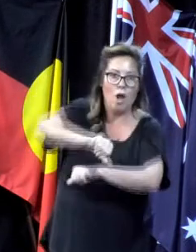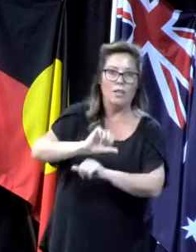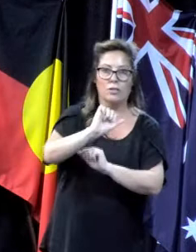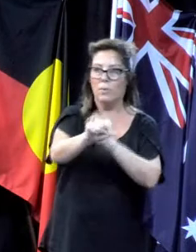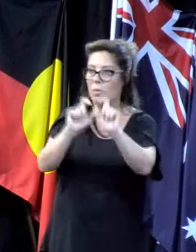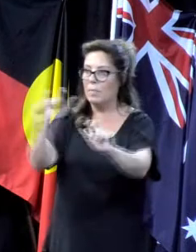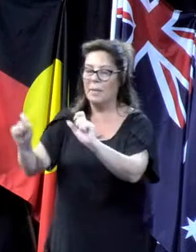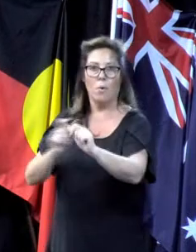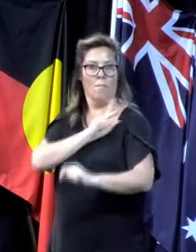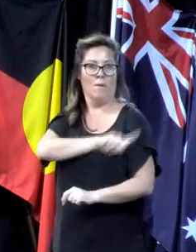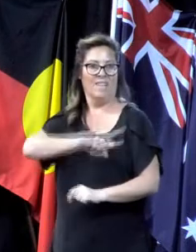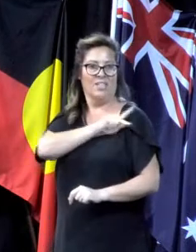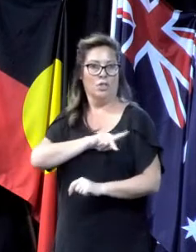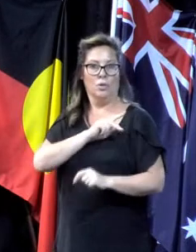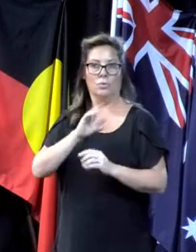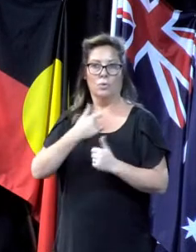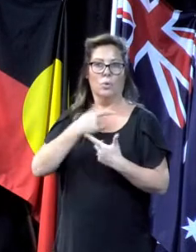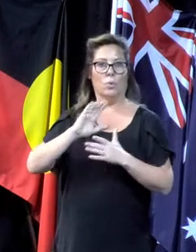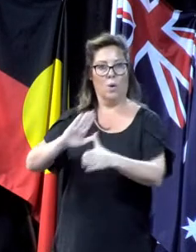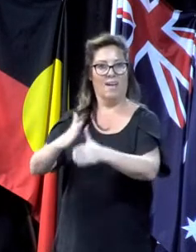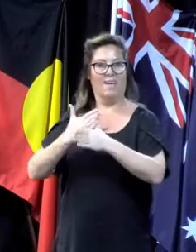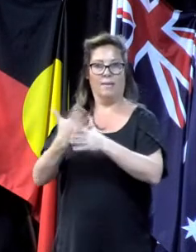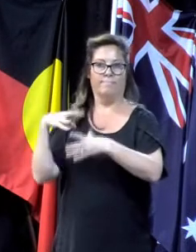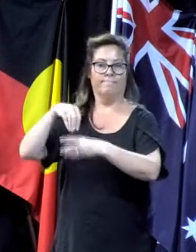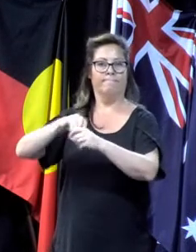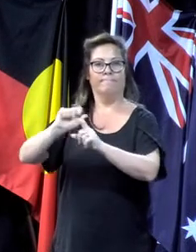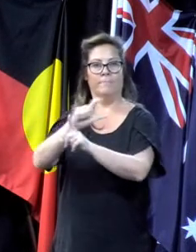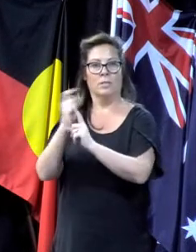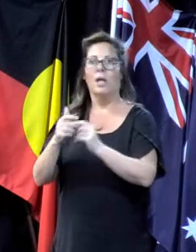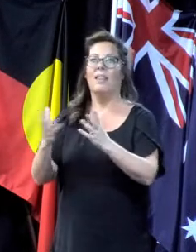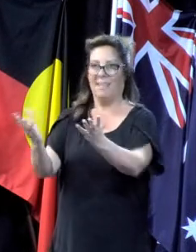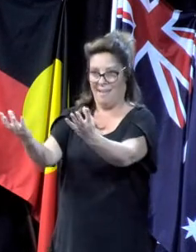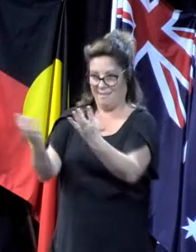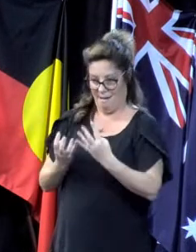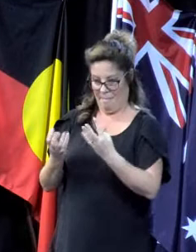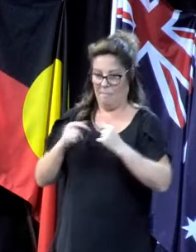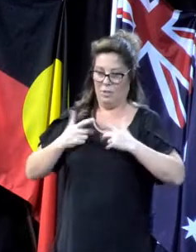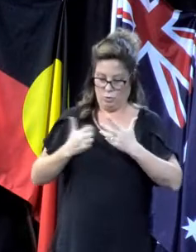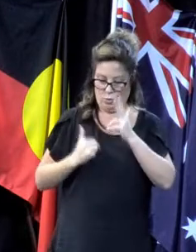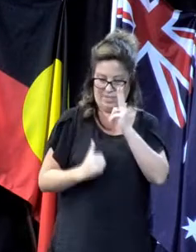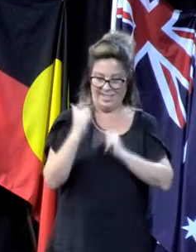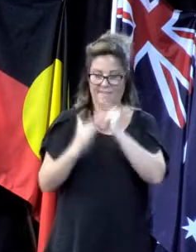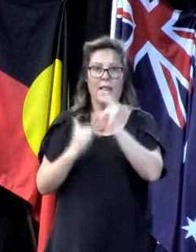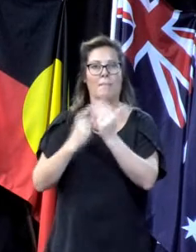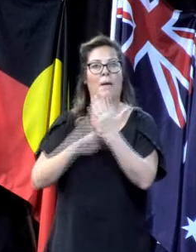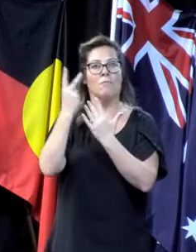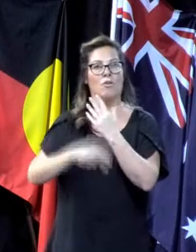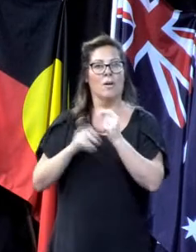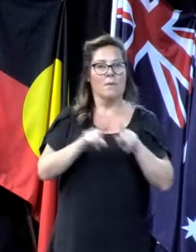with Indigenous culture come together to write a program of activities to engage these young men, to put them on a positive path